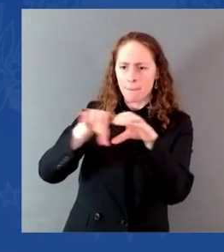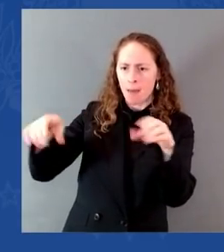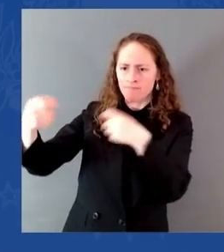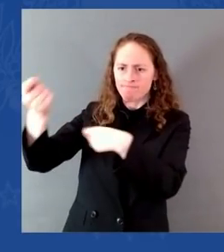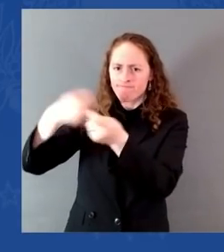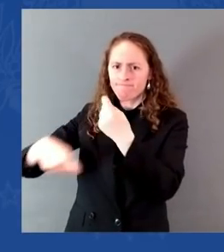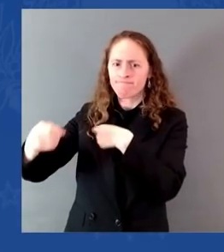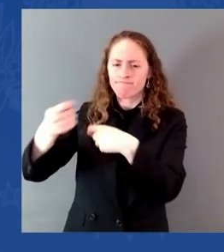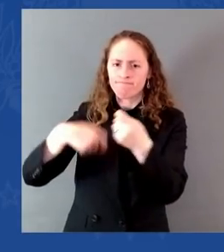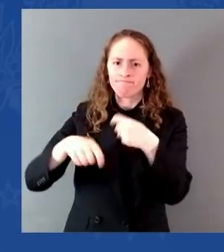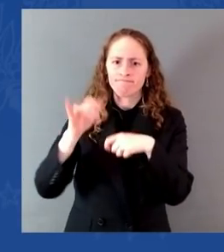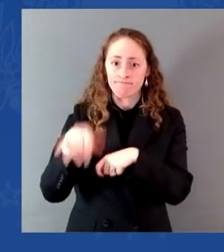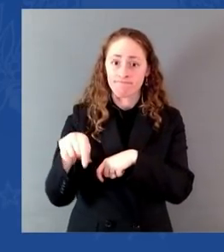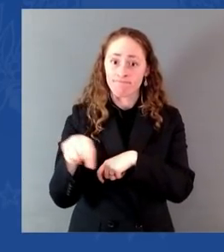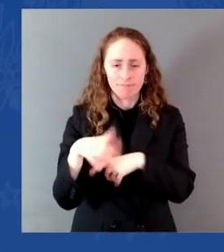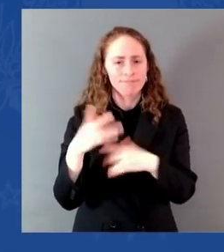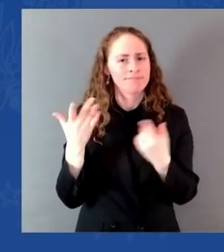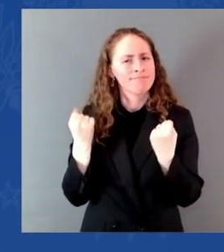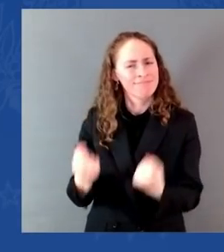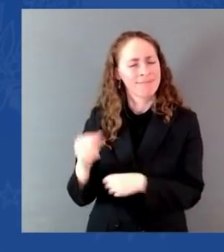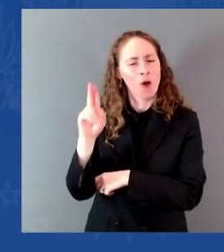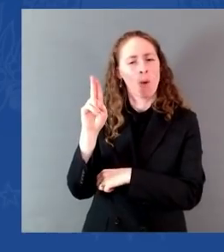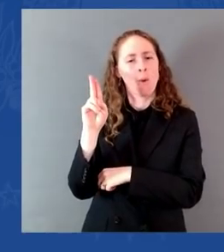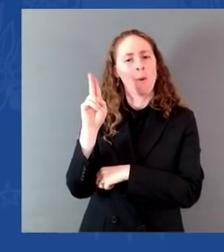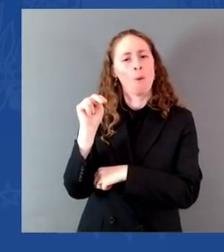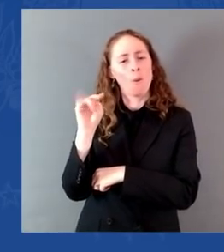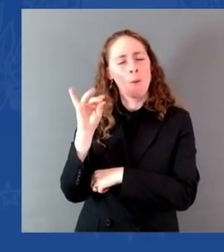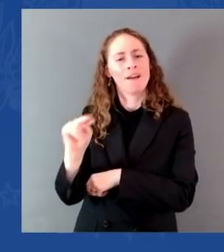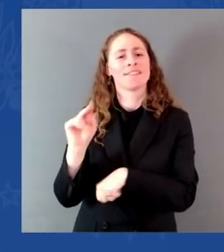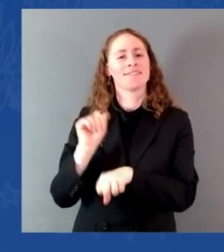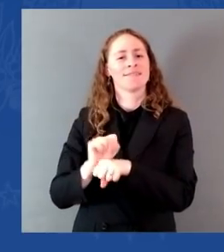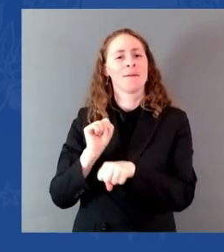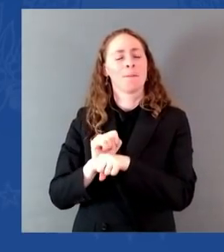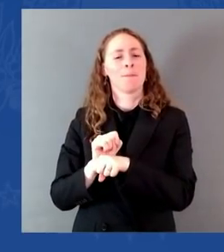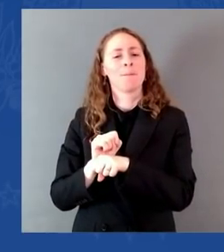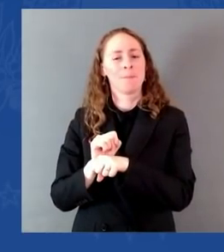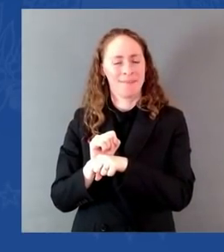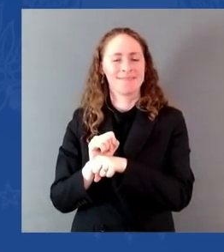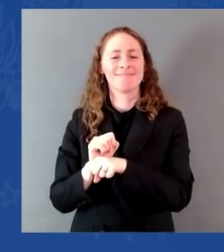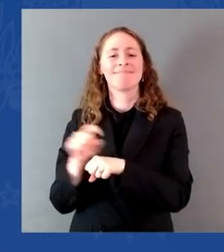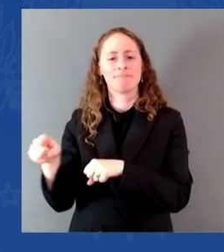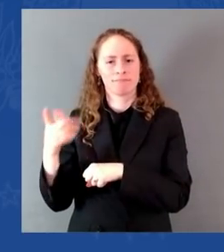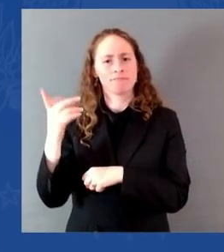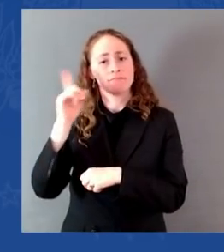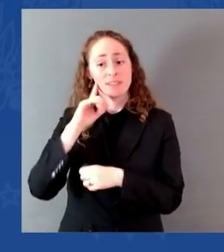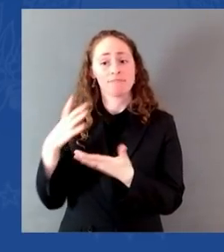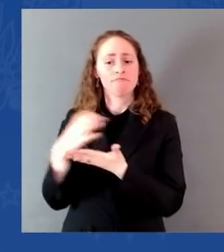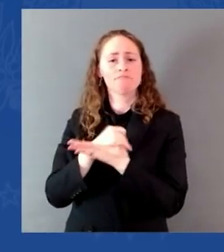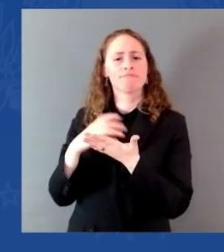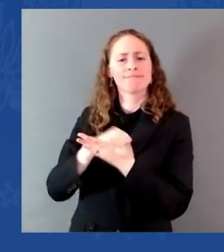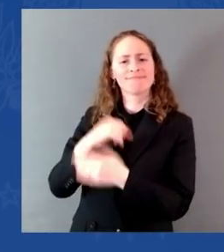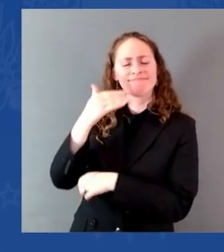with benefits, the ability to build a middle-class life. I grew up like a lot of you did.